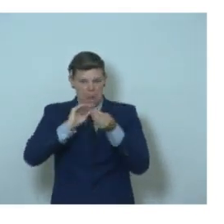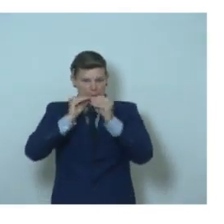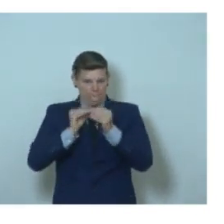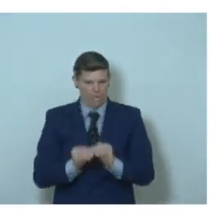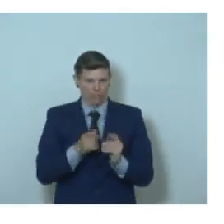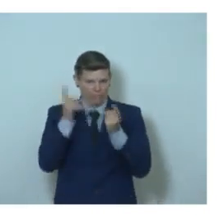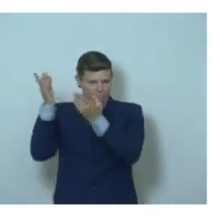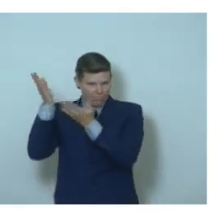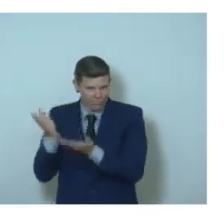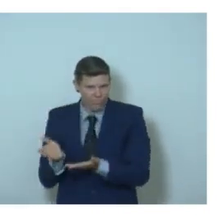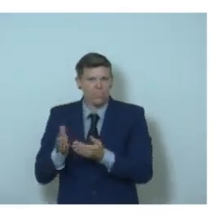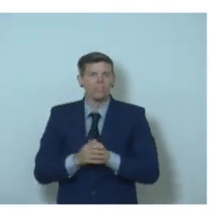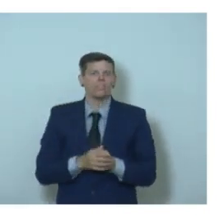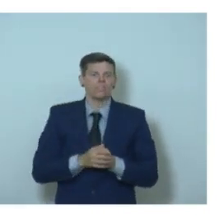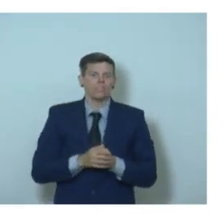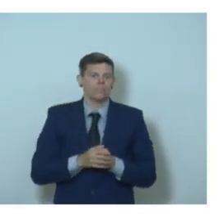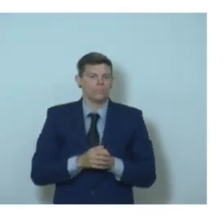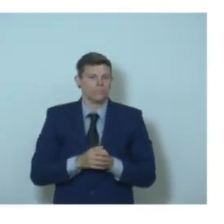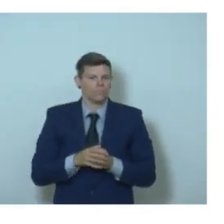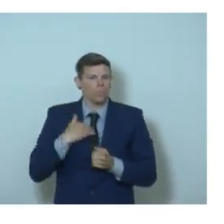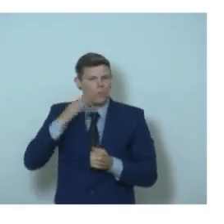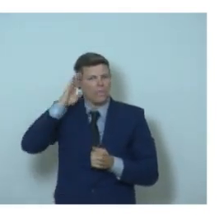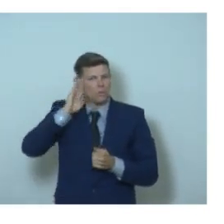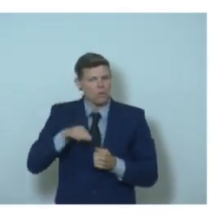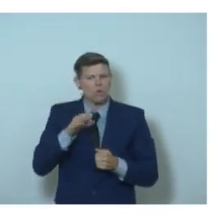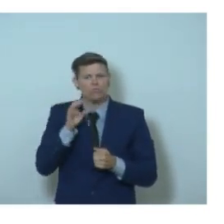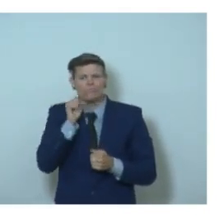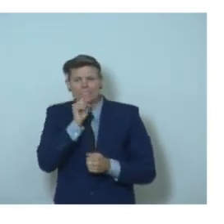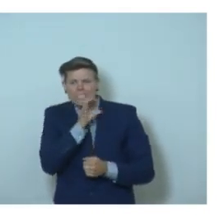AND WE ALL WAIT. THIS IS LONG-TERM CARE DATA.